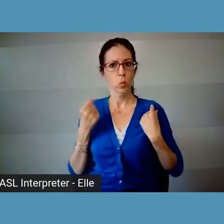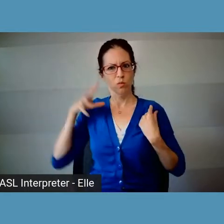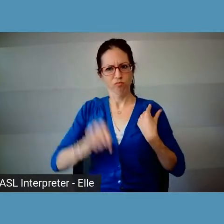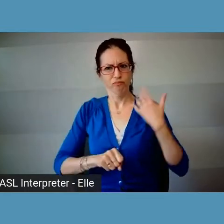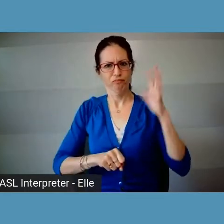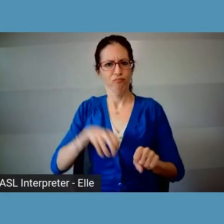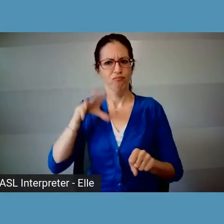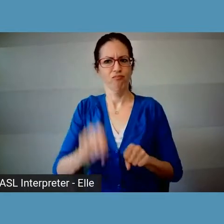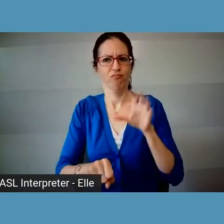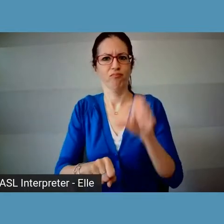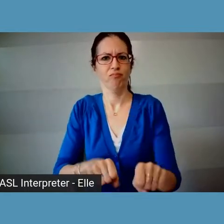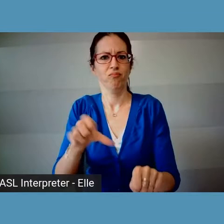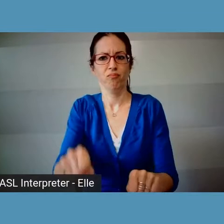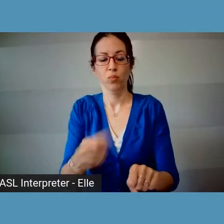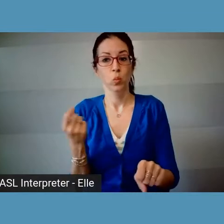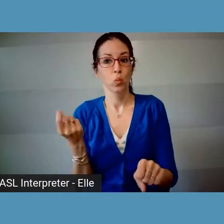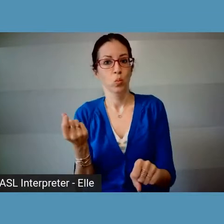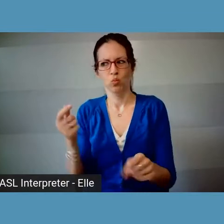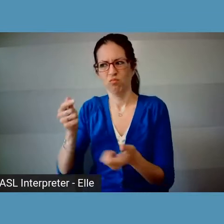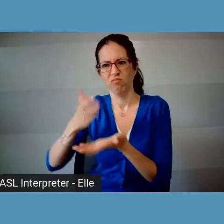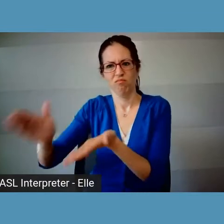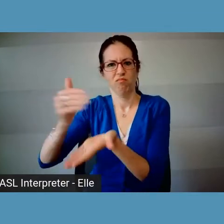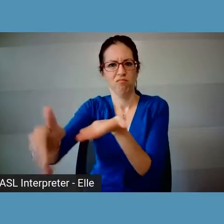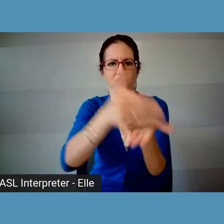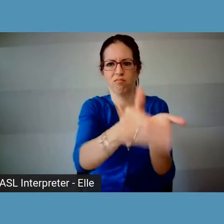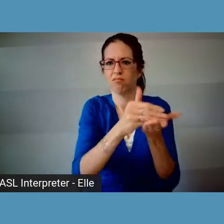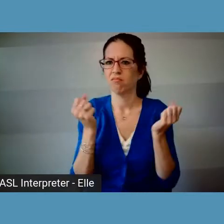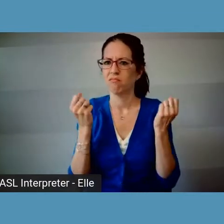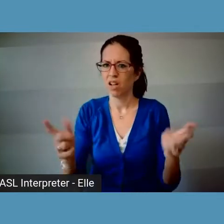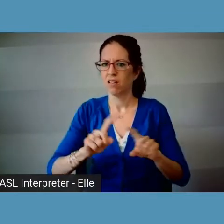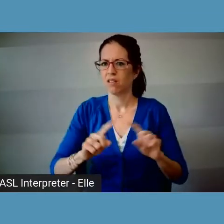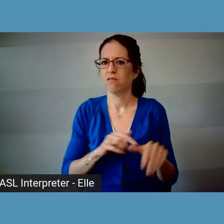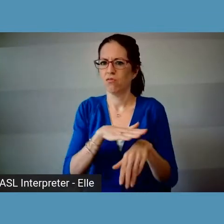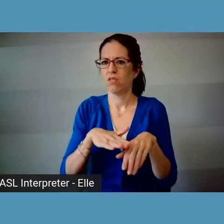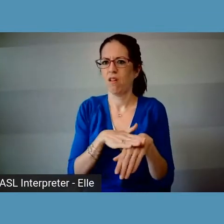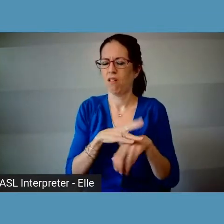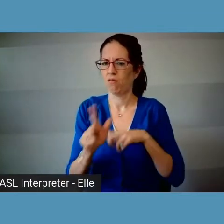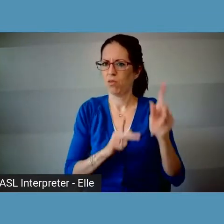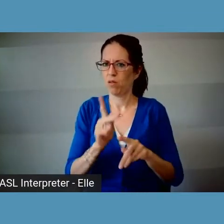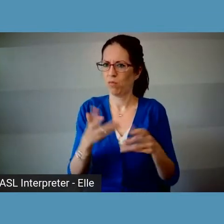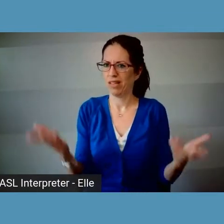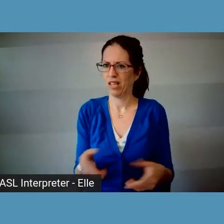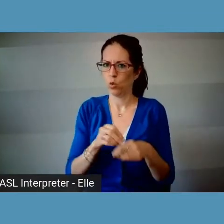exclusions and erasures of many native peoples throughout the United States and beyond. We